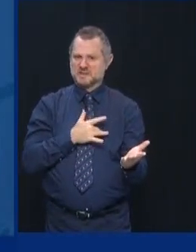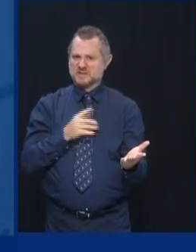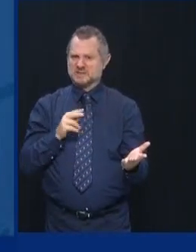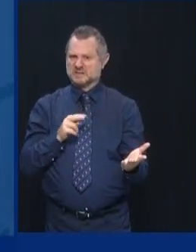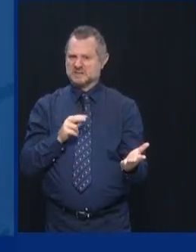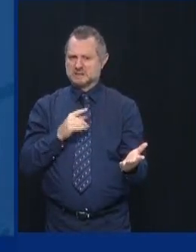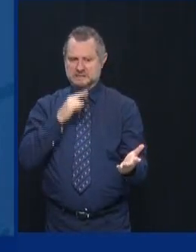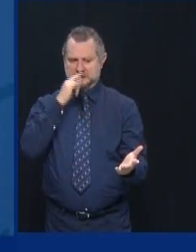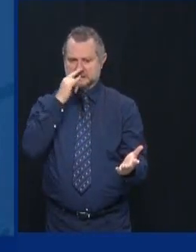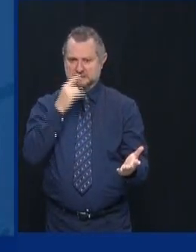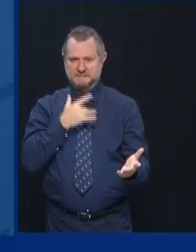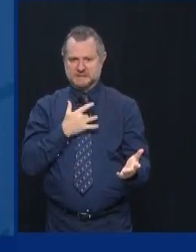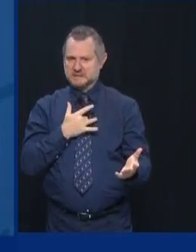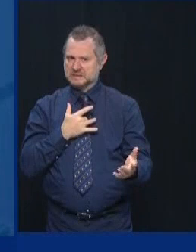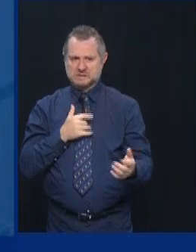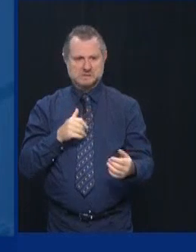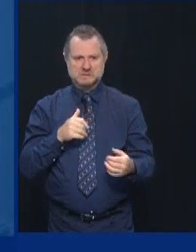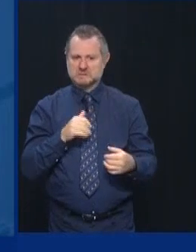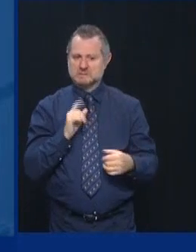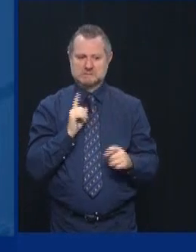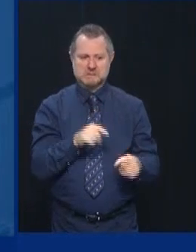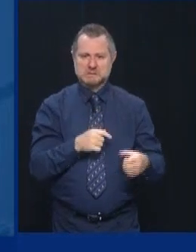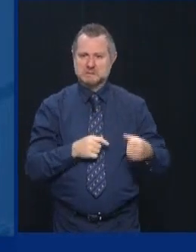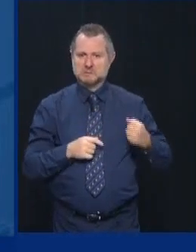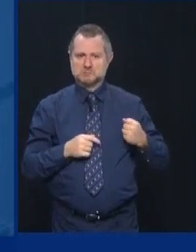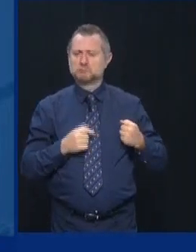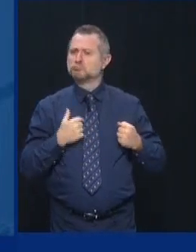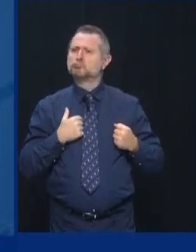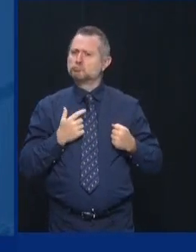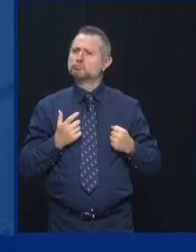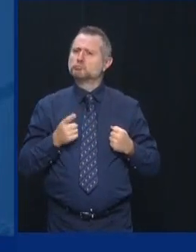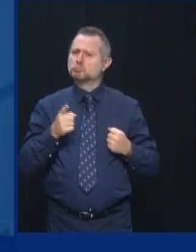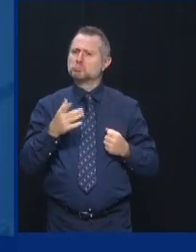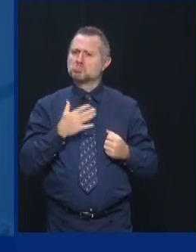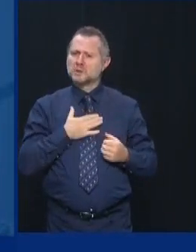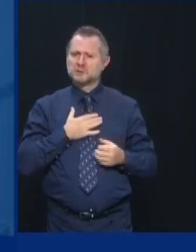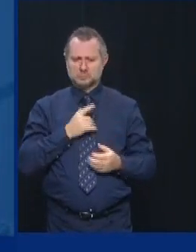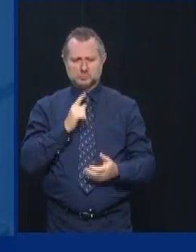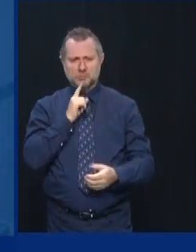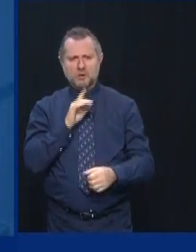STATE, I WILL NOT SEND -- I WILL NOT ALLOW YOUR CHILD TO BE SENT